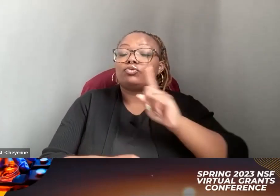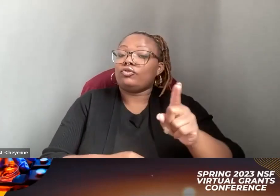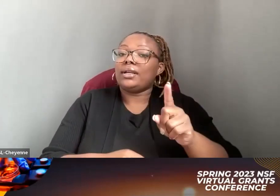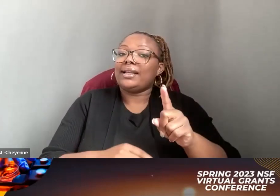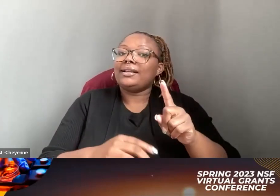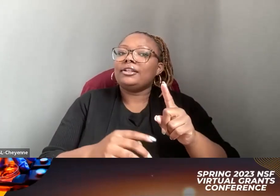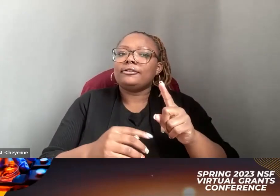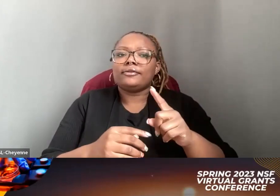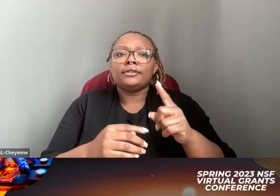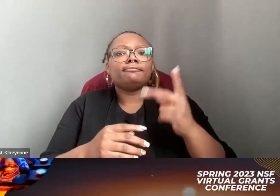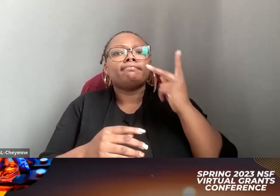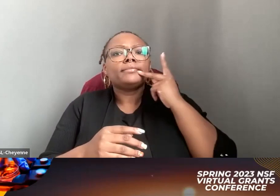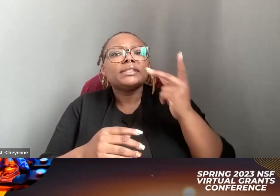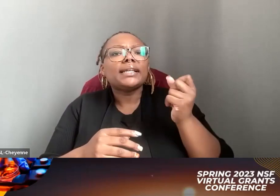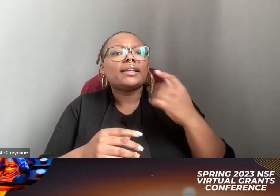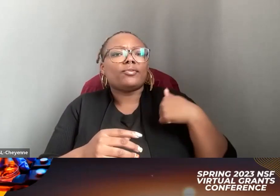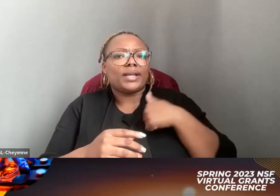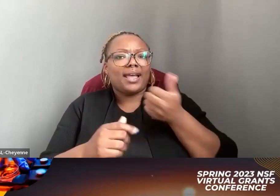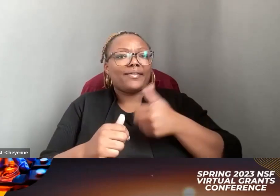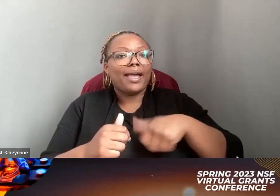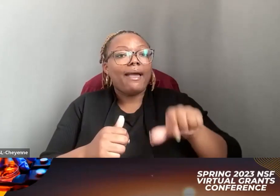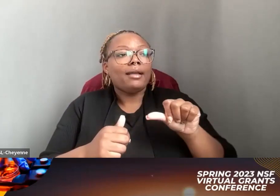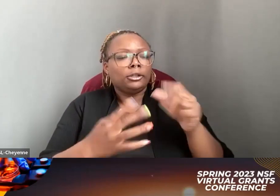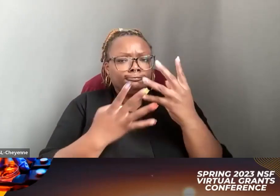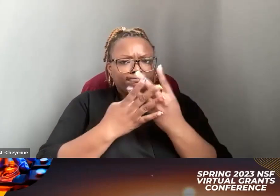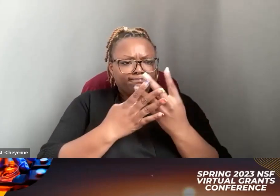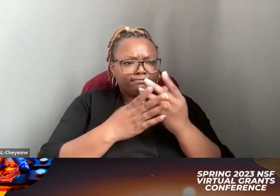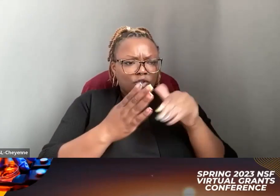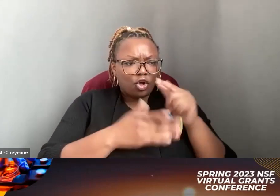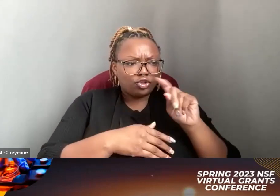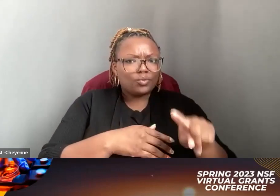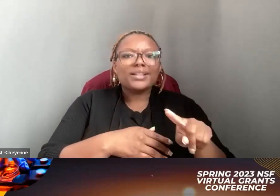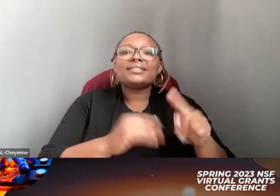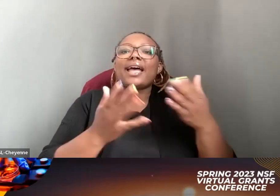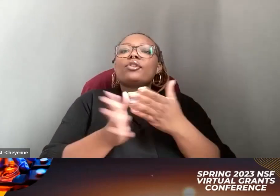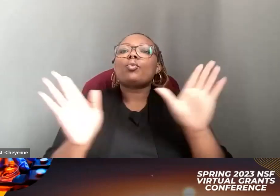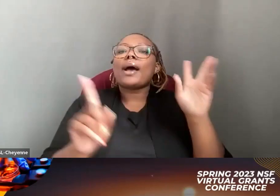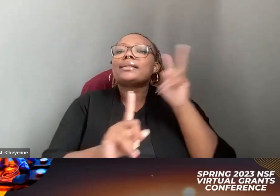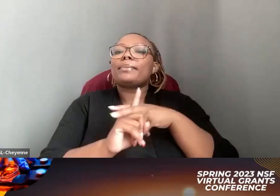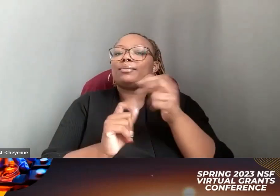out the questions that we think will have the most -- the widest applicability to everybody who's here.